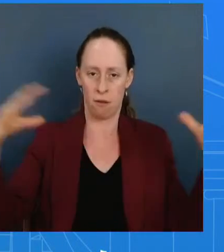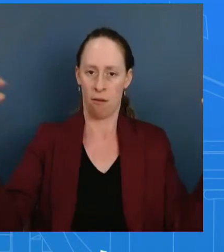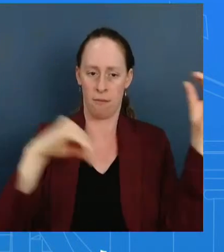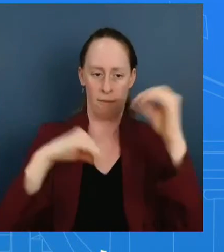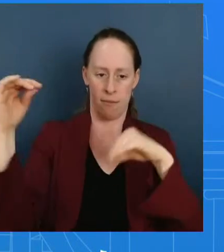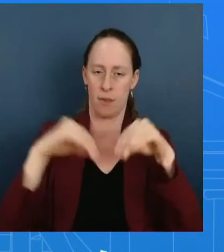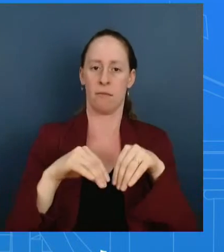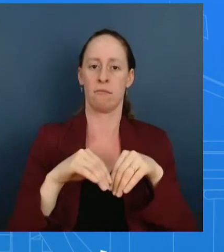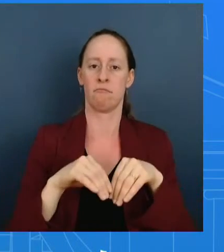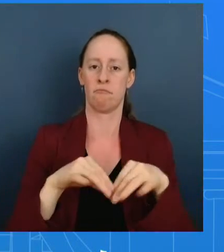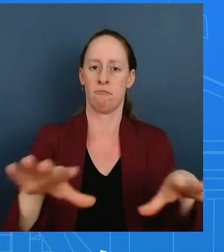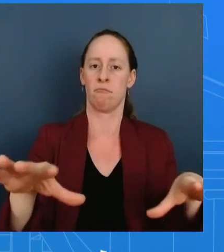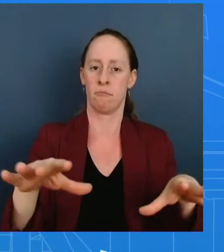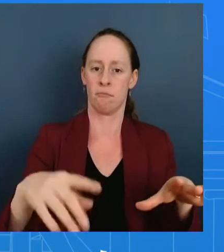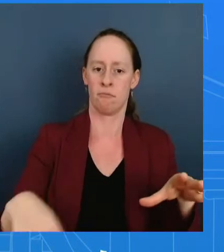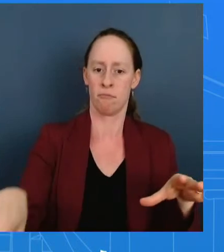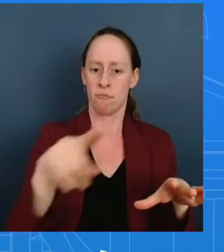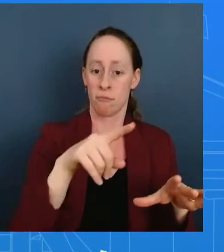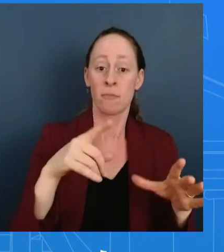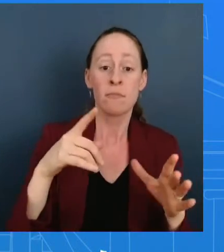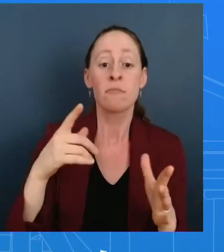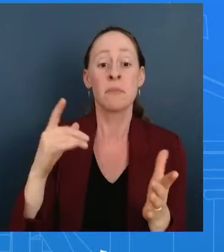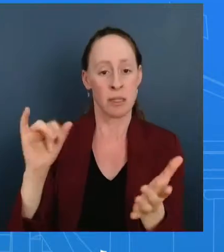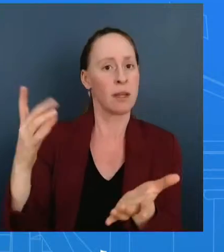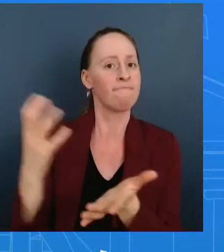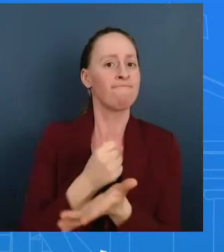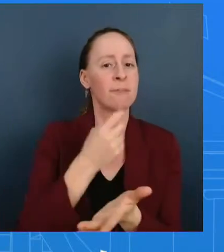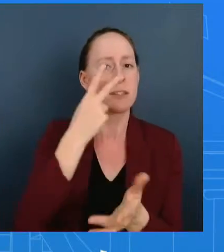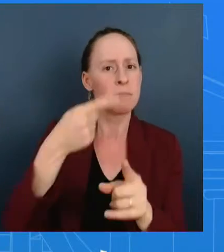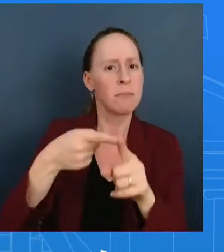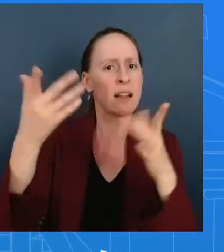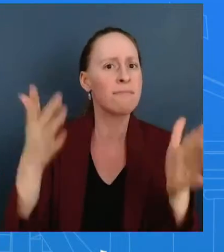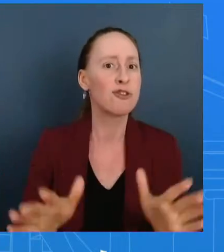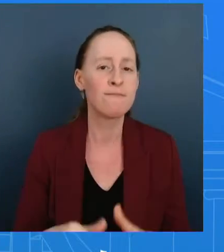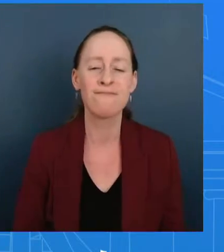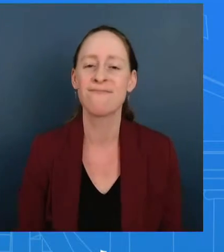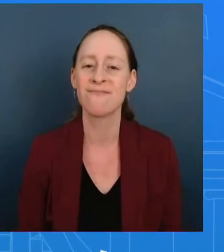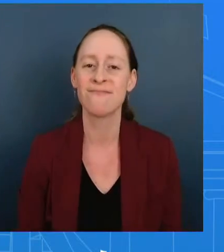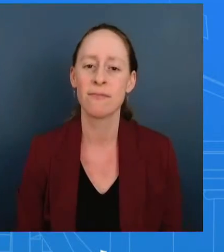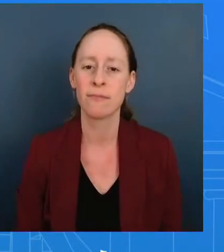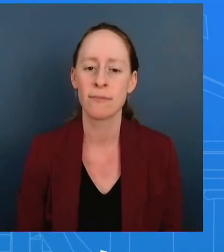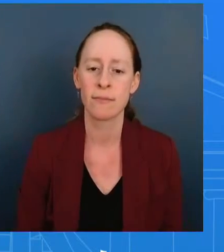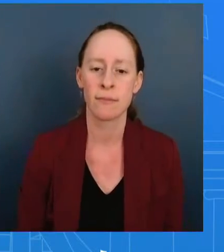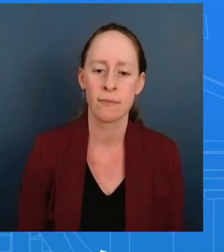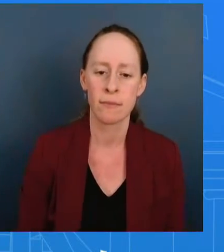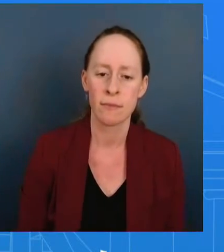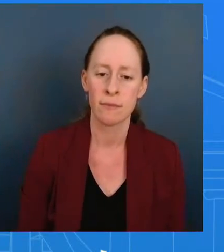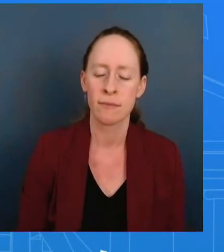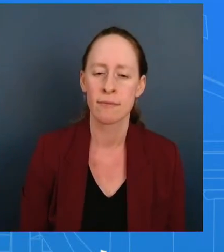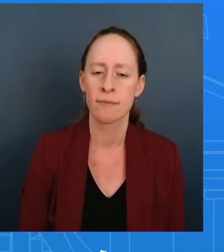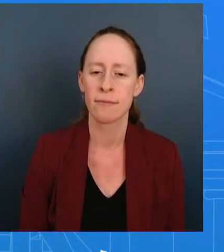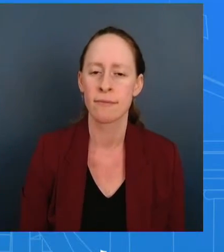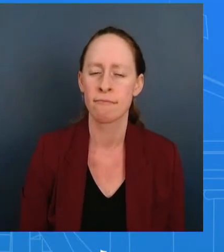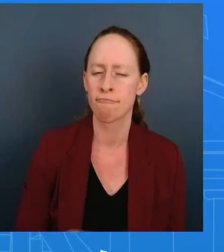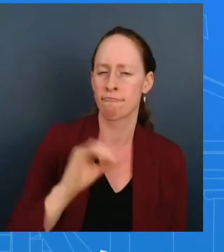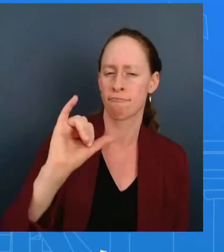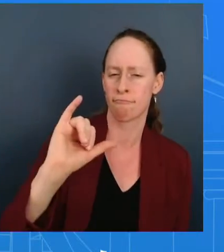Ms. Jean-Pierre: So, that's what I can share. The Press: -- question on -- on this. Has the president -- you mentioned Parkinson's, multiple sclerosis, all of these things.